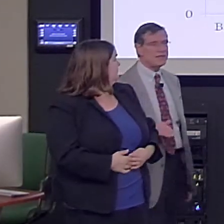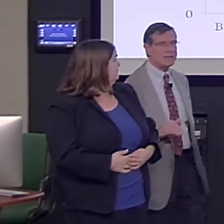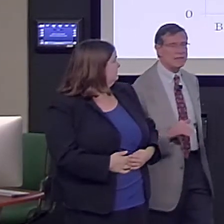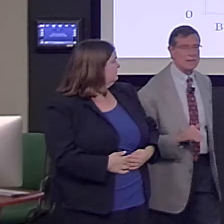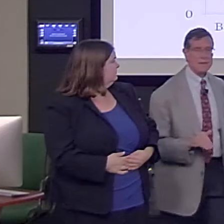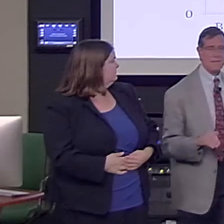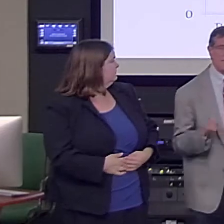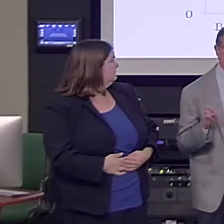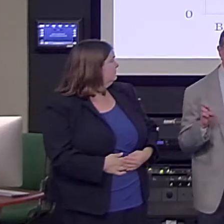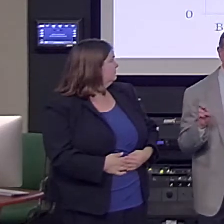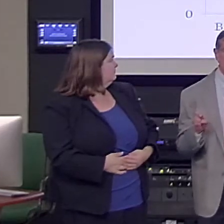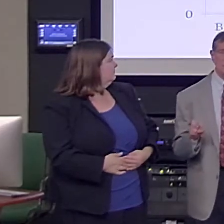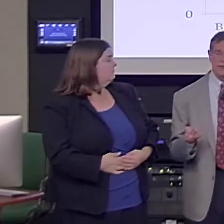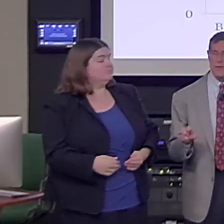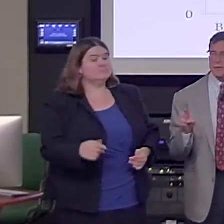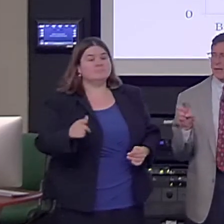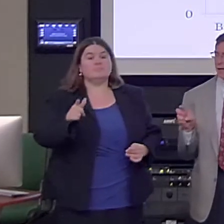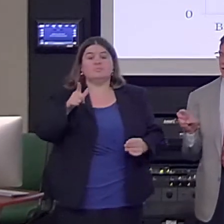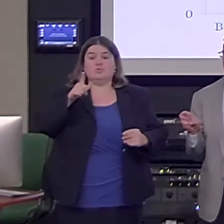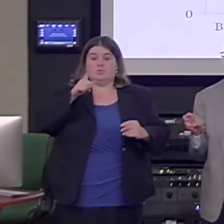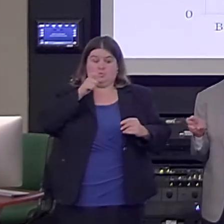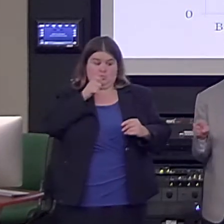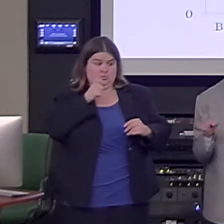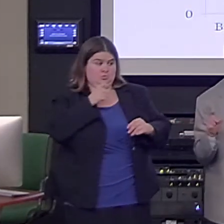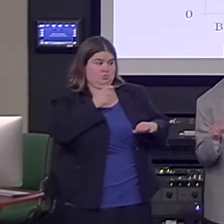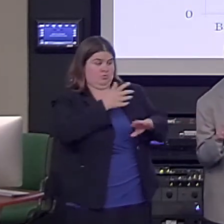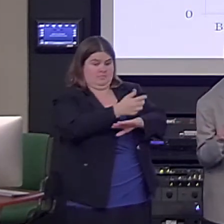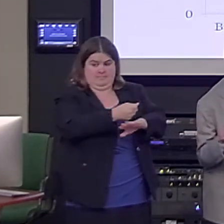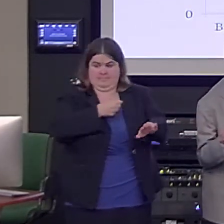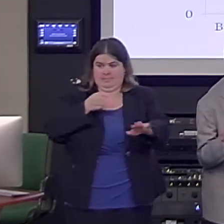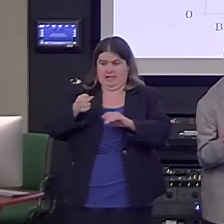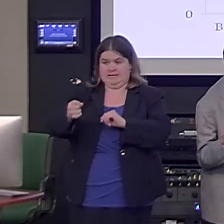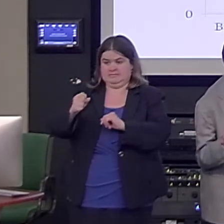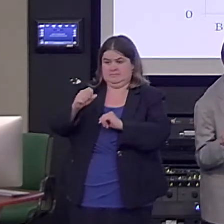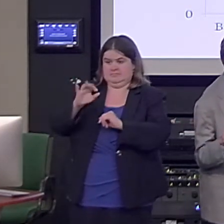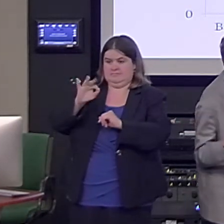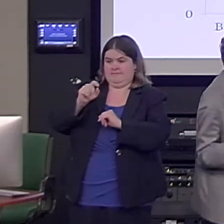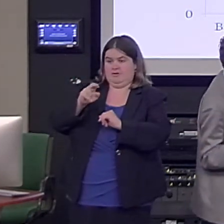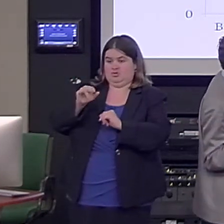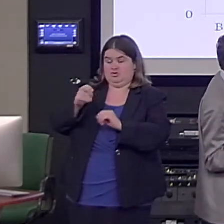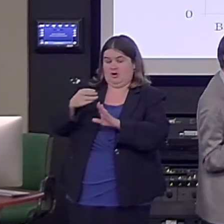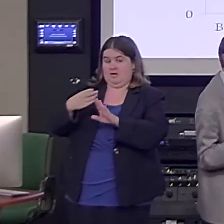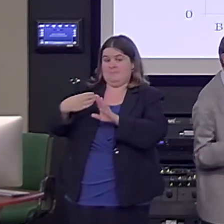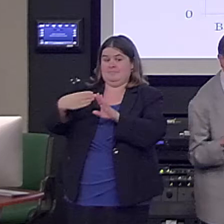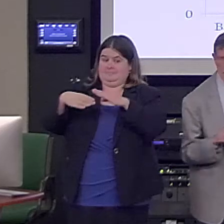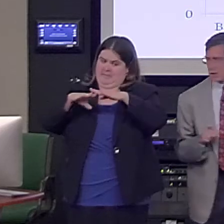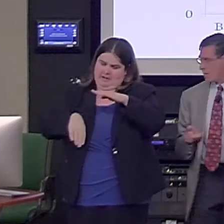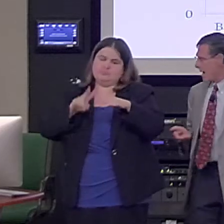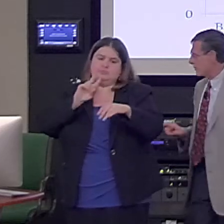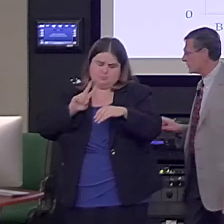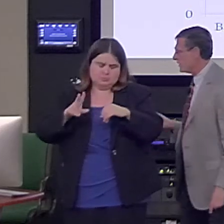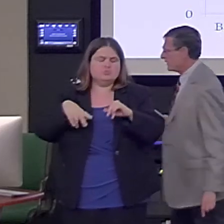We see that the children that are taken out before 24 months of age, I'll go backwards,